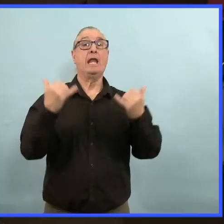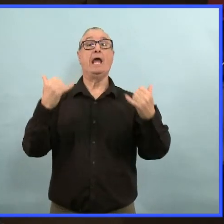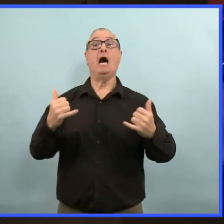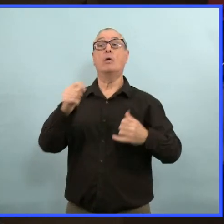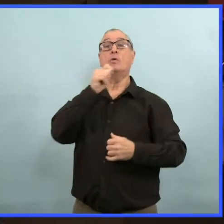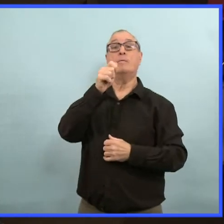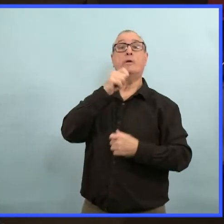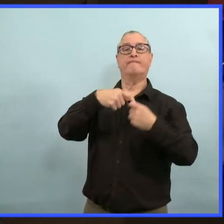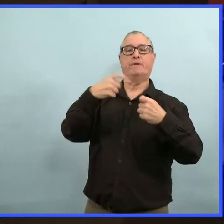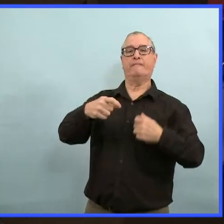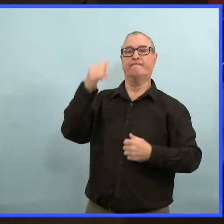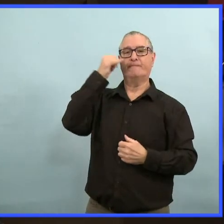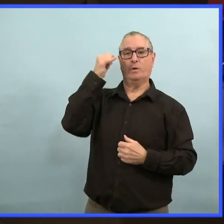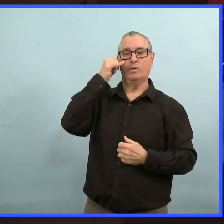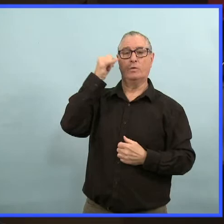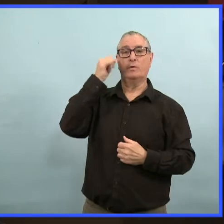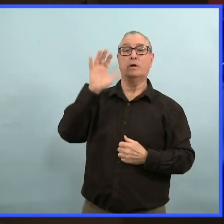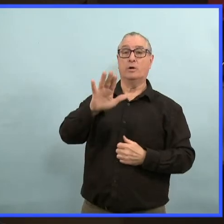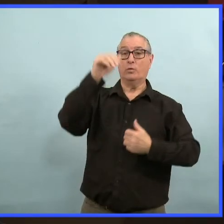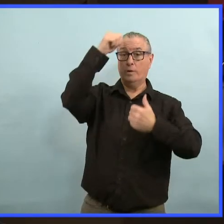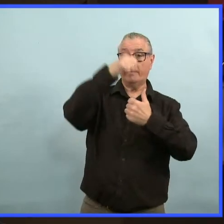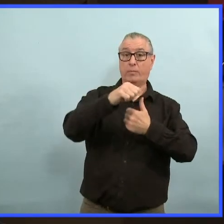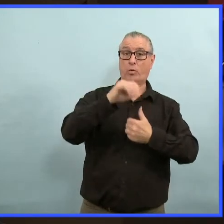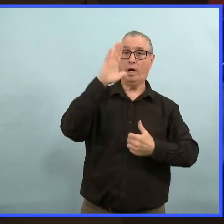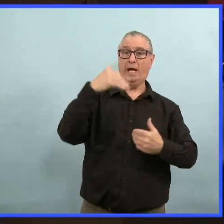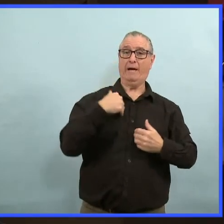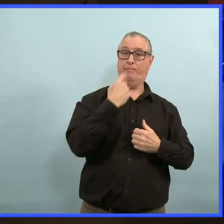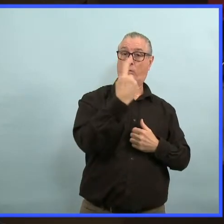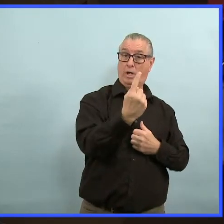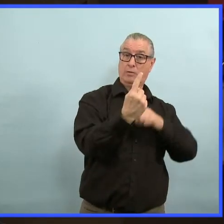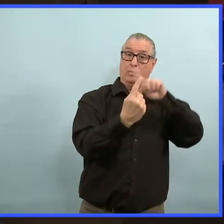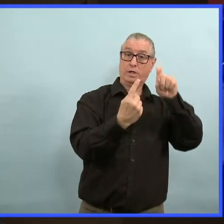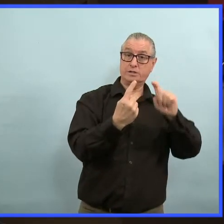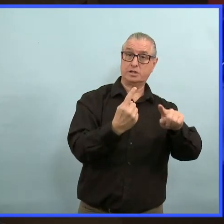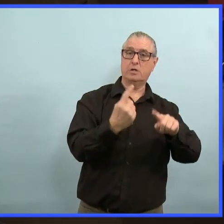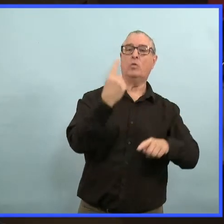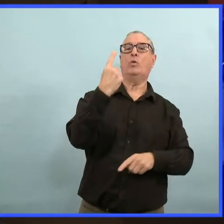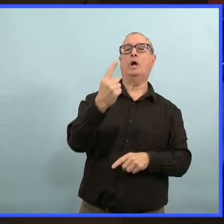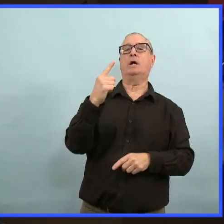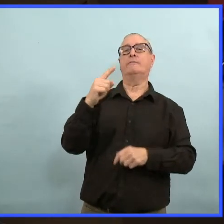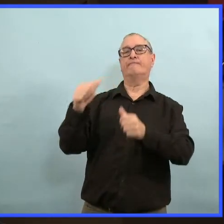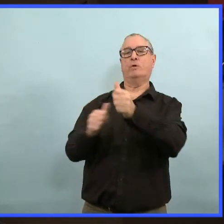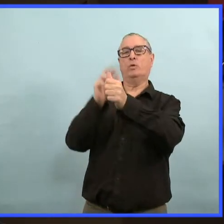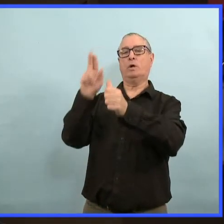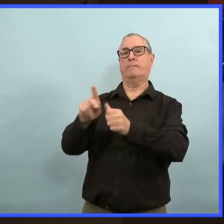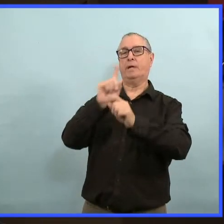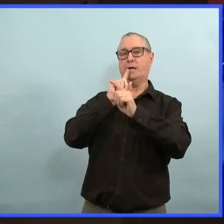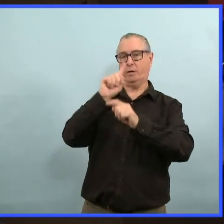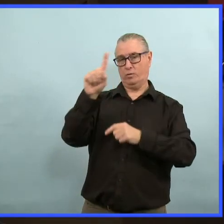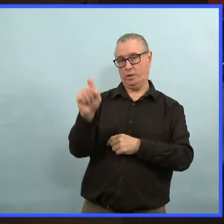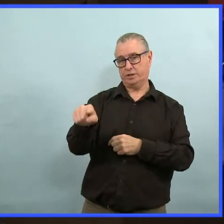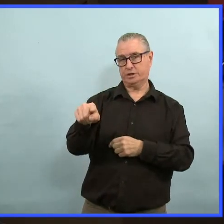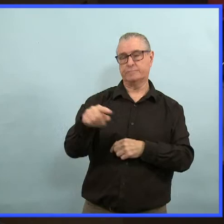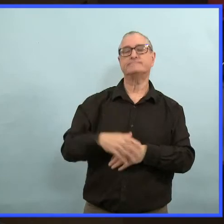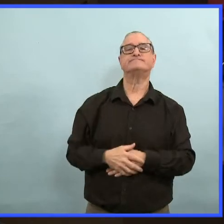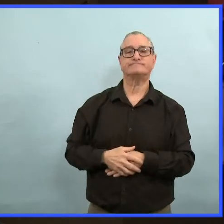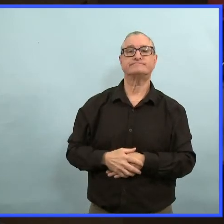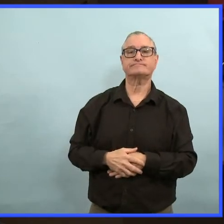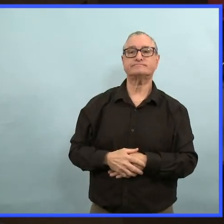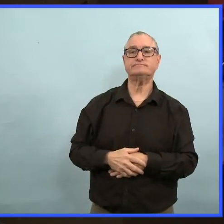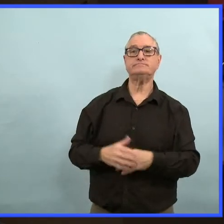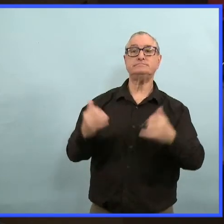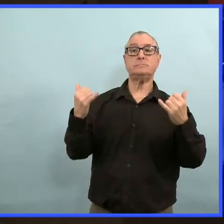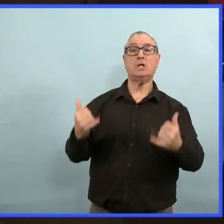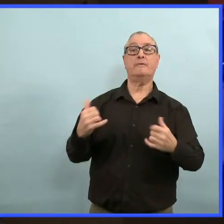you will have one preliminary and one follow-up question up first this morning from cjob clay